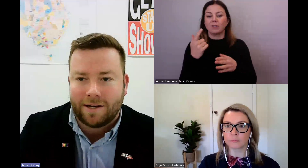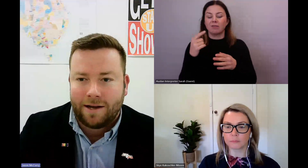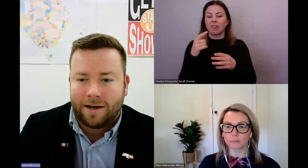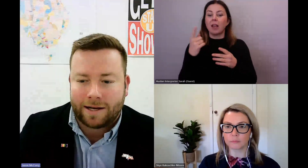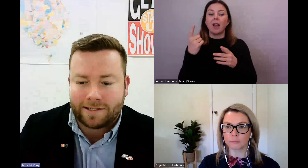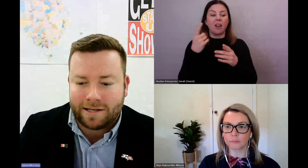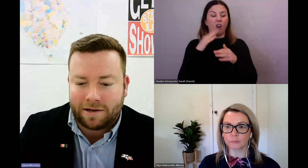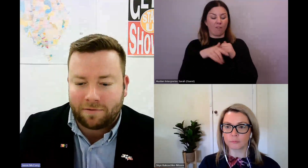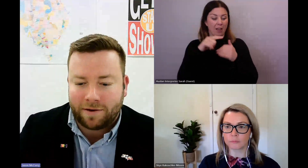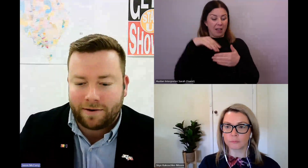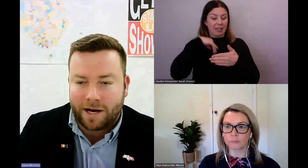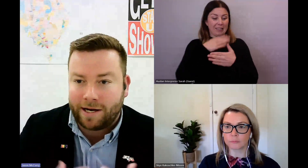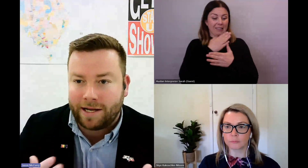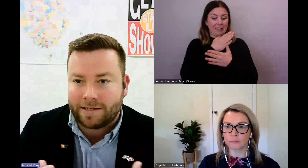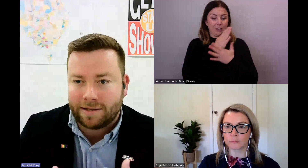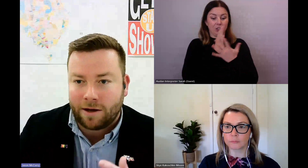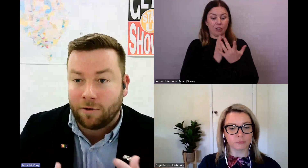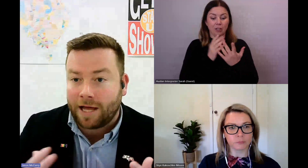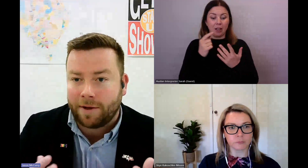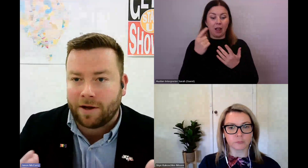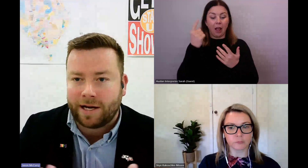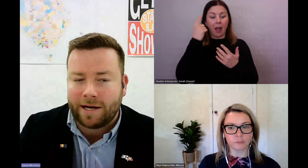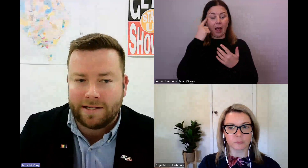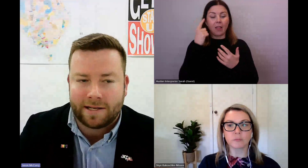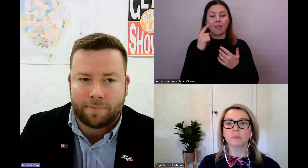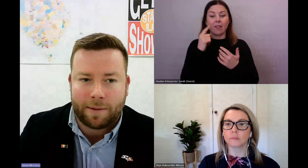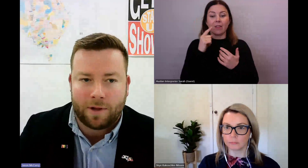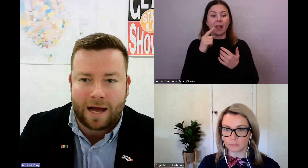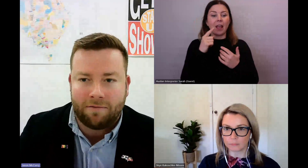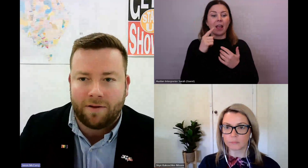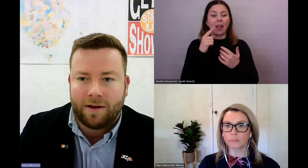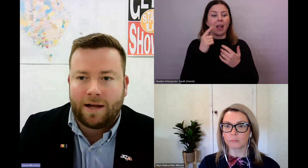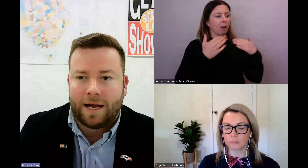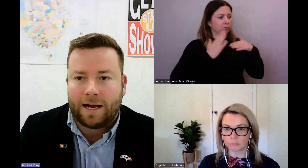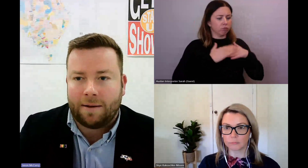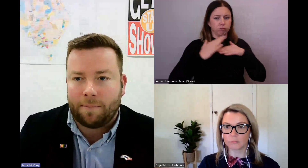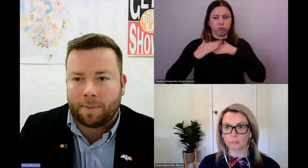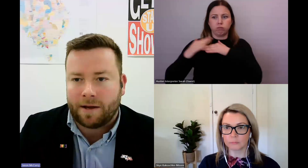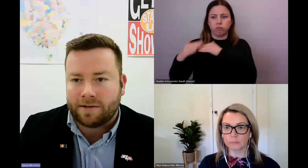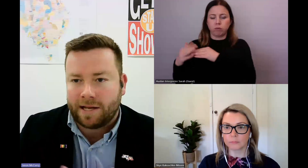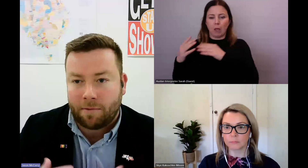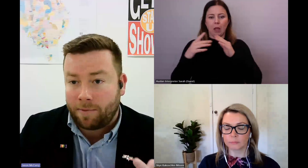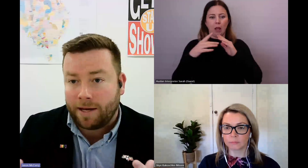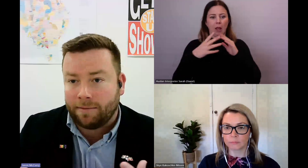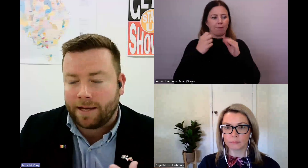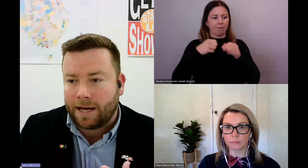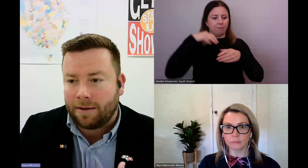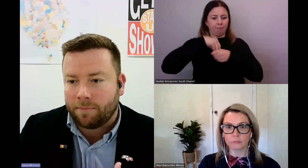is the different identities, overlapping identities, that people have so that might be